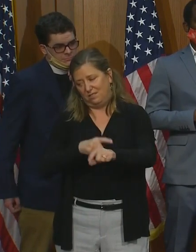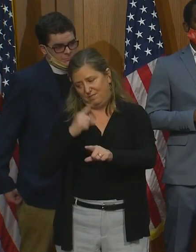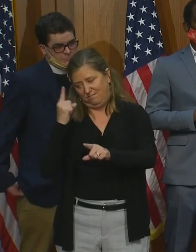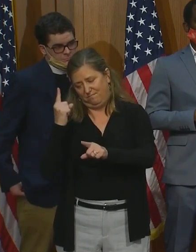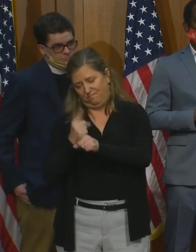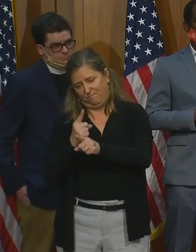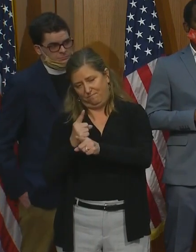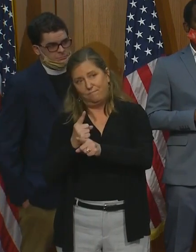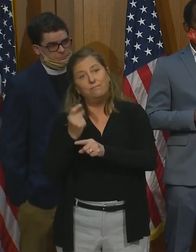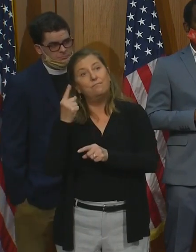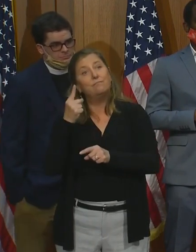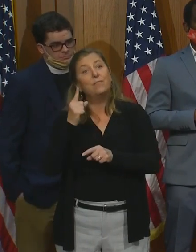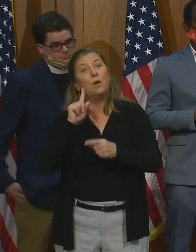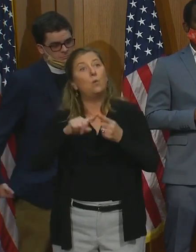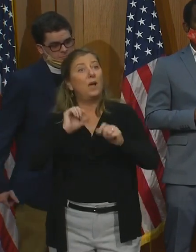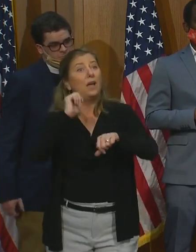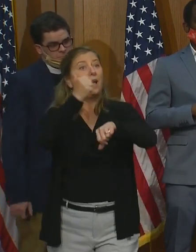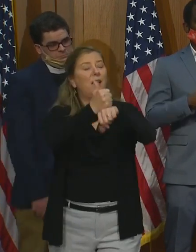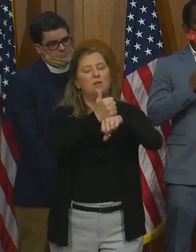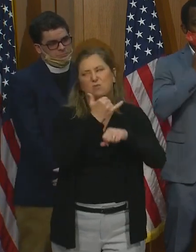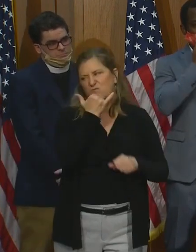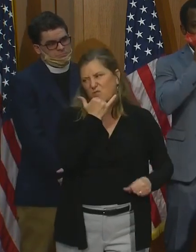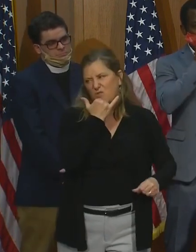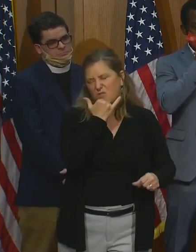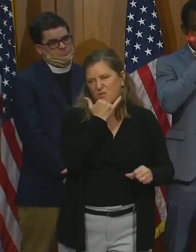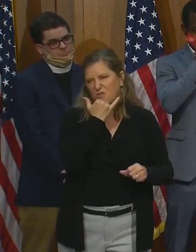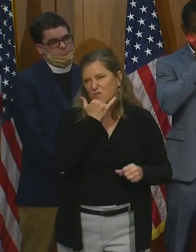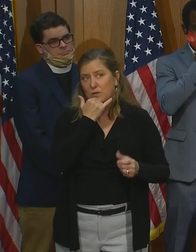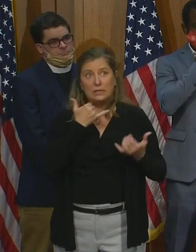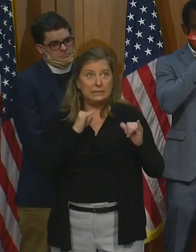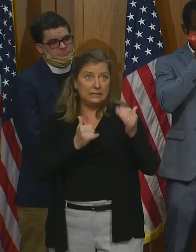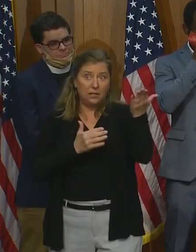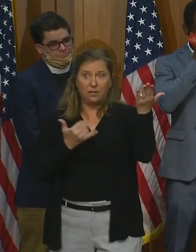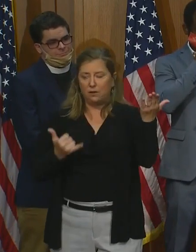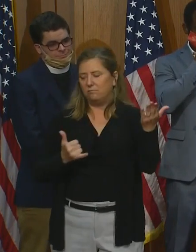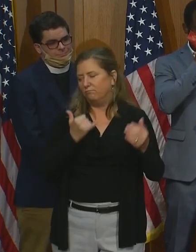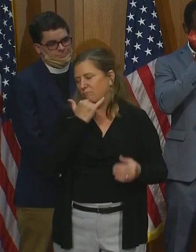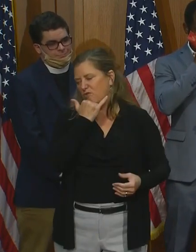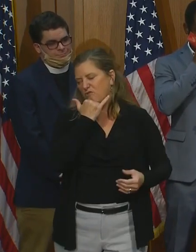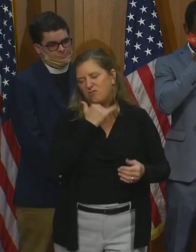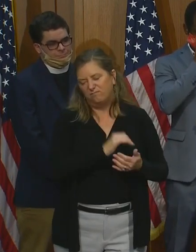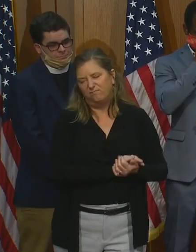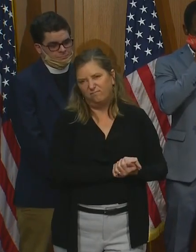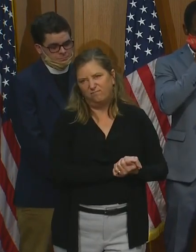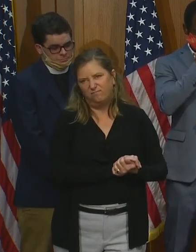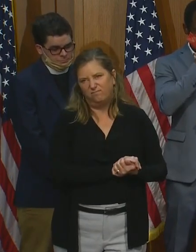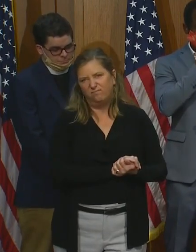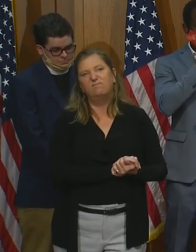THERE. FOR A LONG TIME. BUT IT